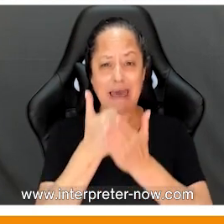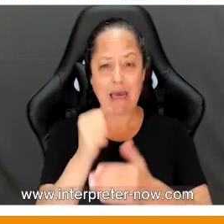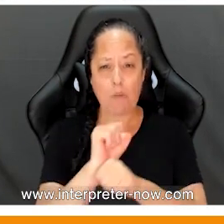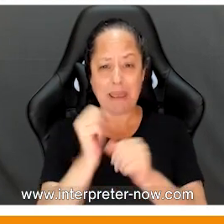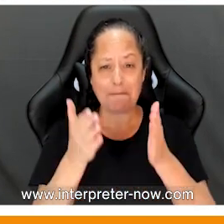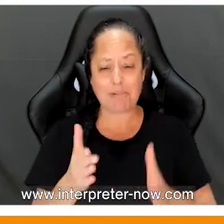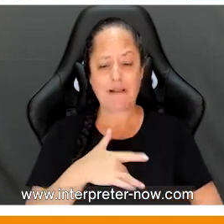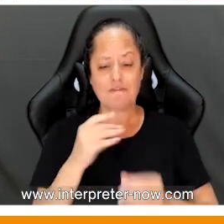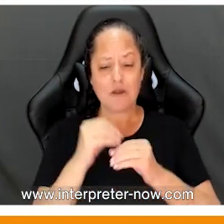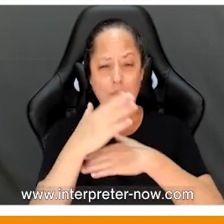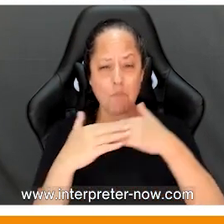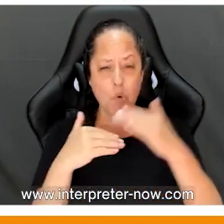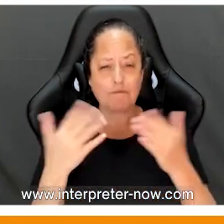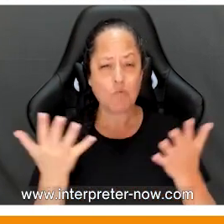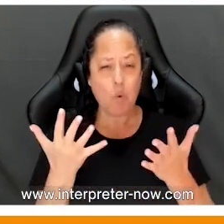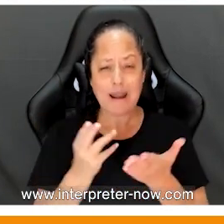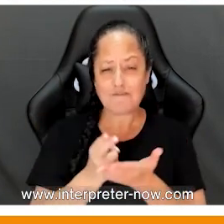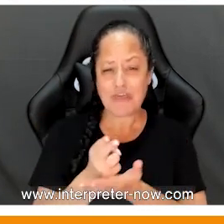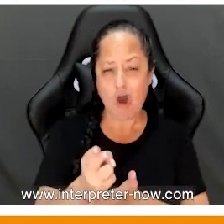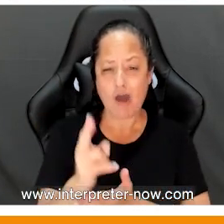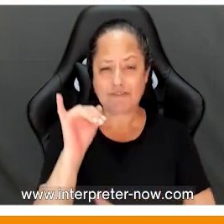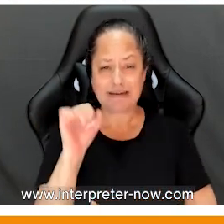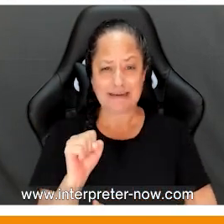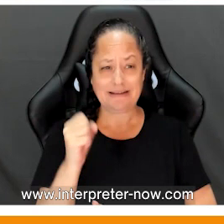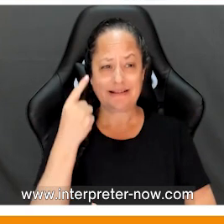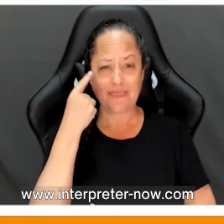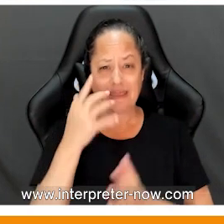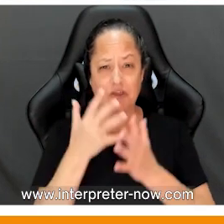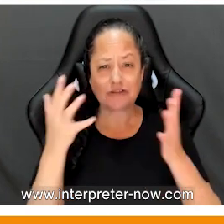I think there's a lot of policies that are already being worked on, that have been instituted